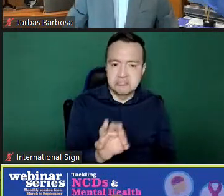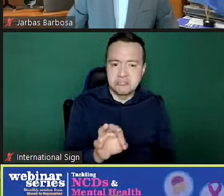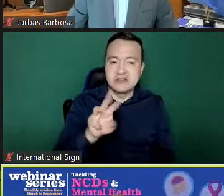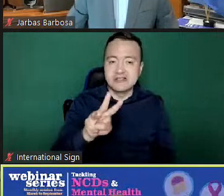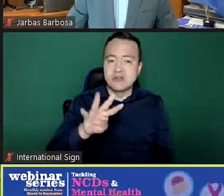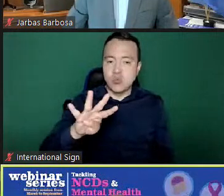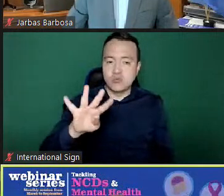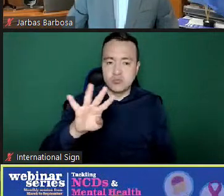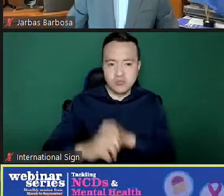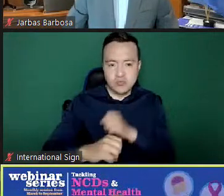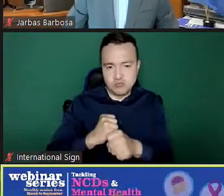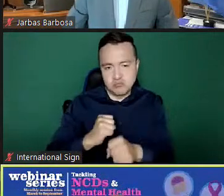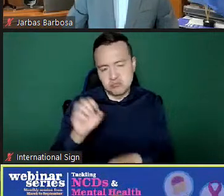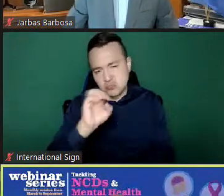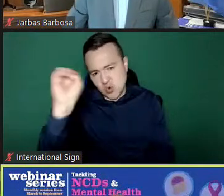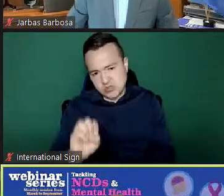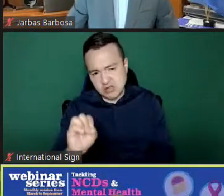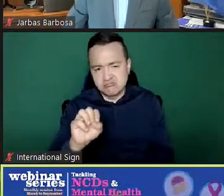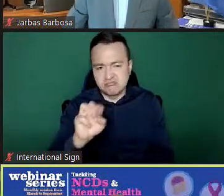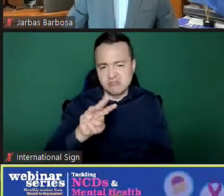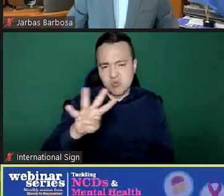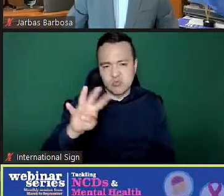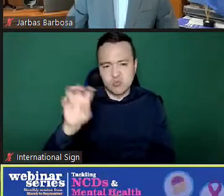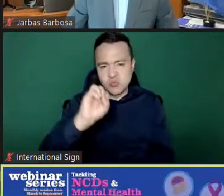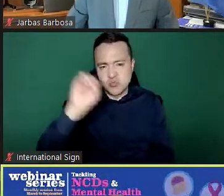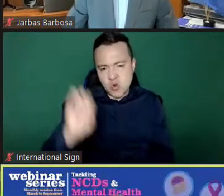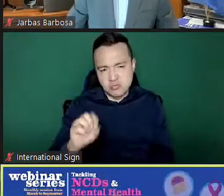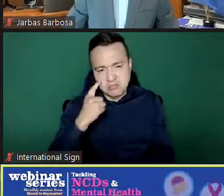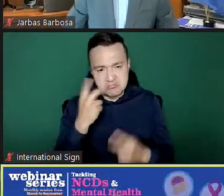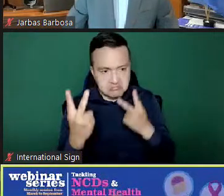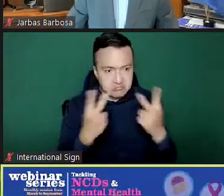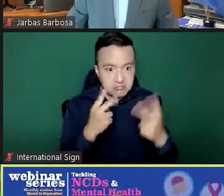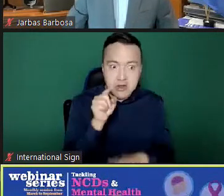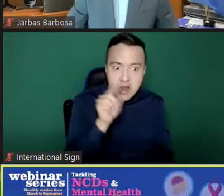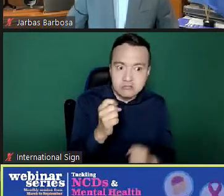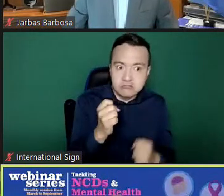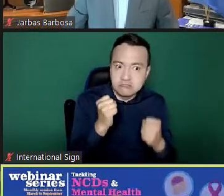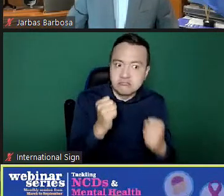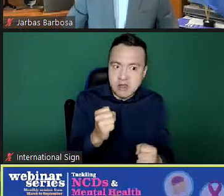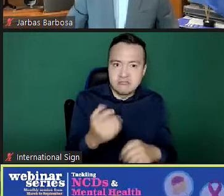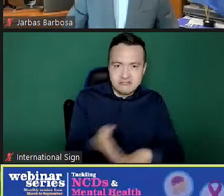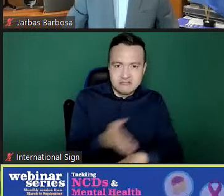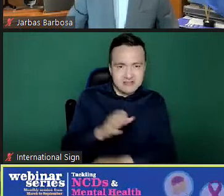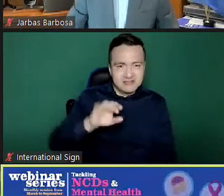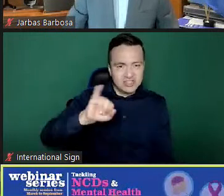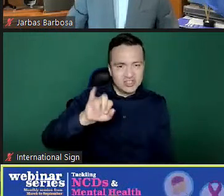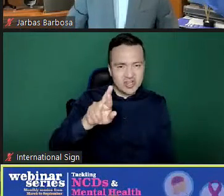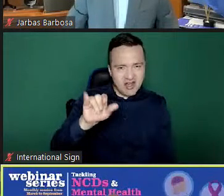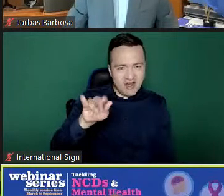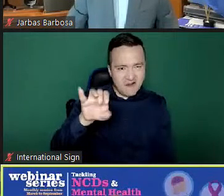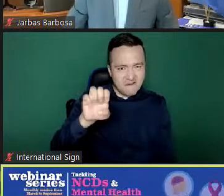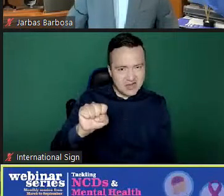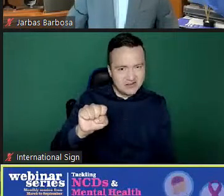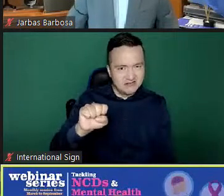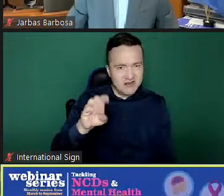So it's the majority of cases, as Dr. Barbosa shared with you. Let's go to the next slide.